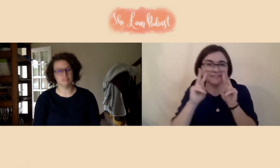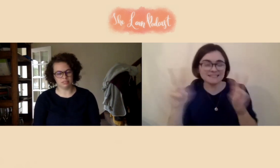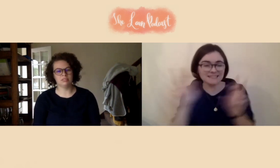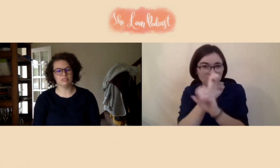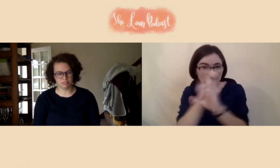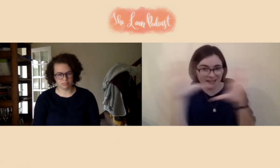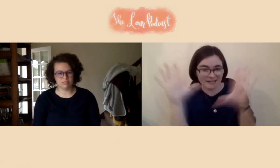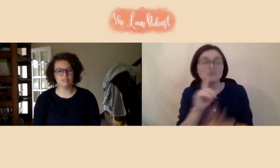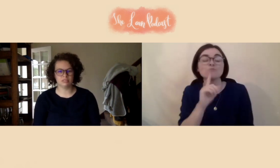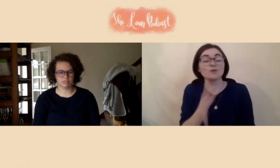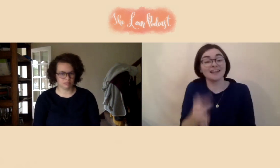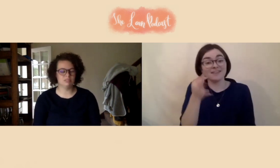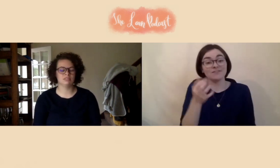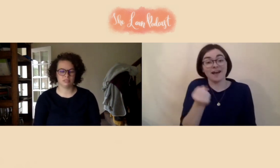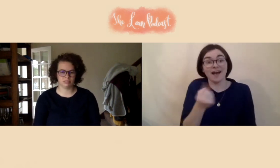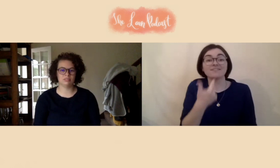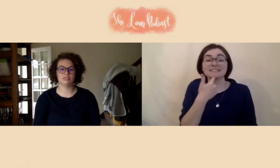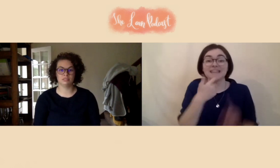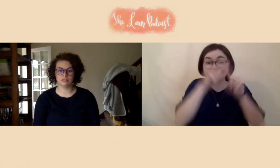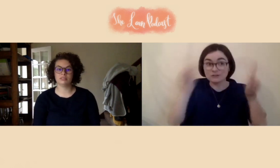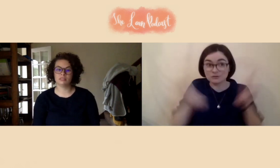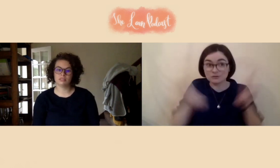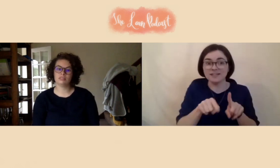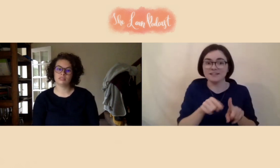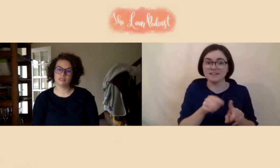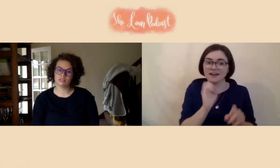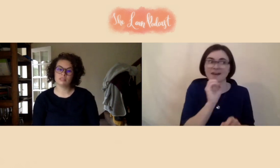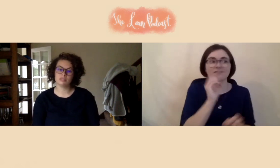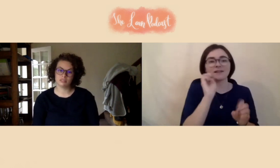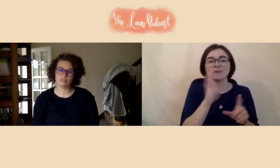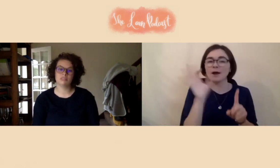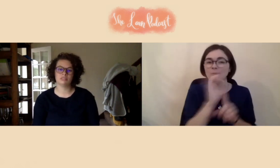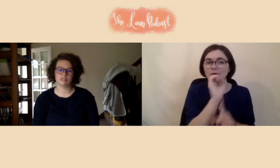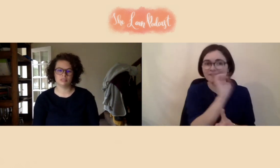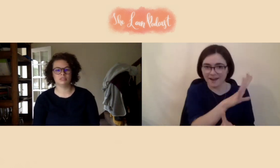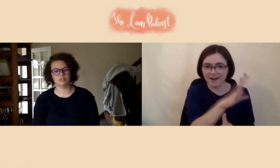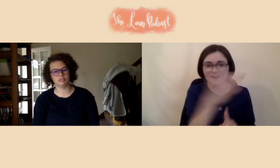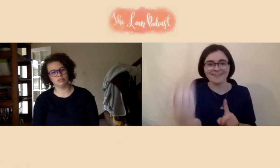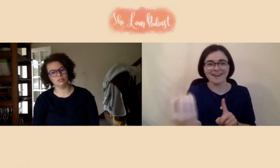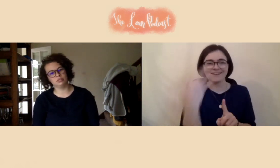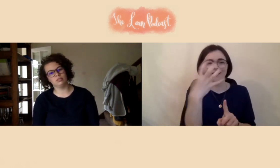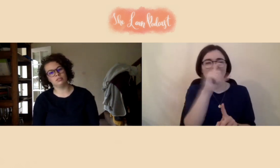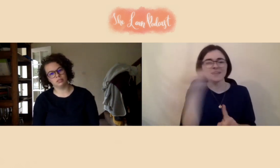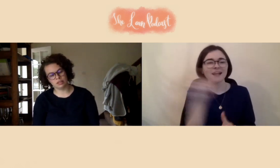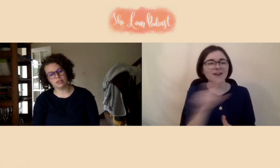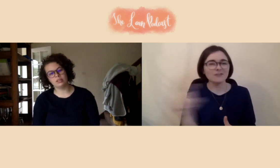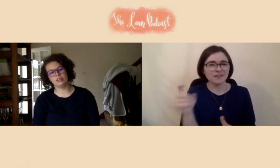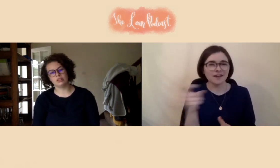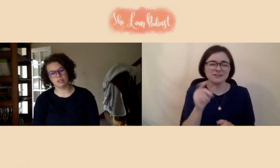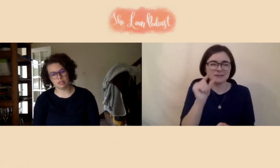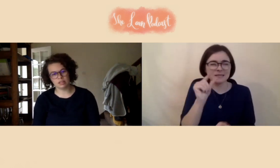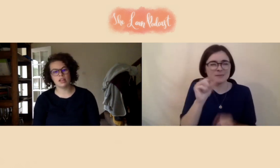you can have the PowerPoint on one side and then you can have people in the gallery on the other side. So you still have that, you've got a little bit more to work with.